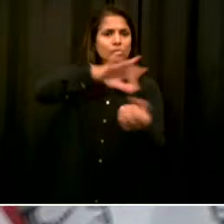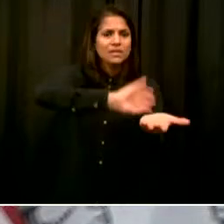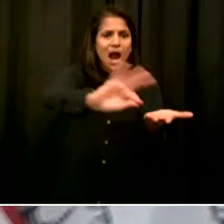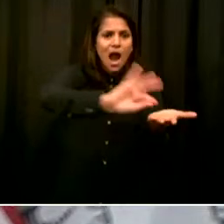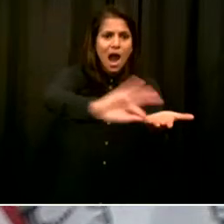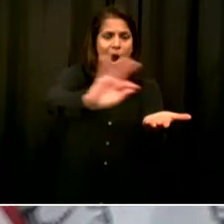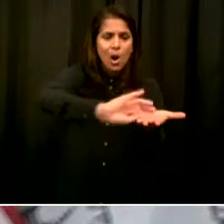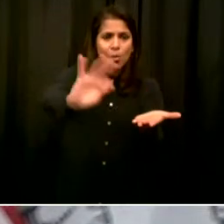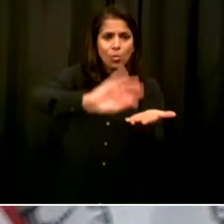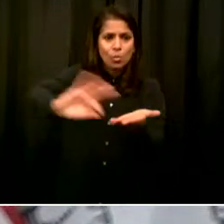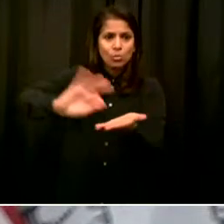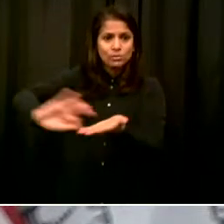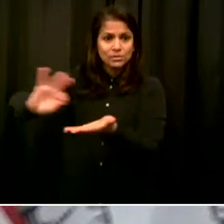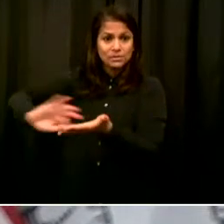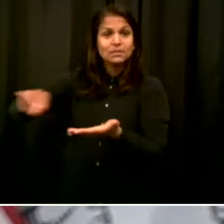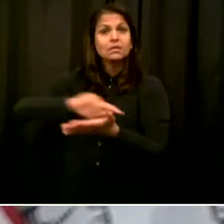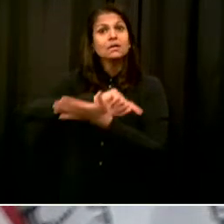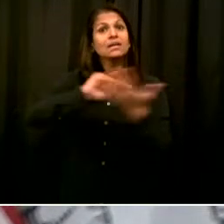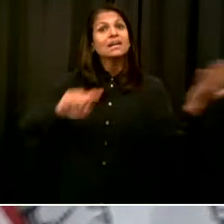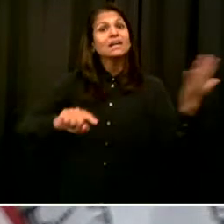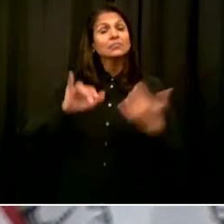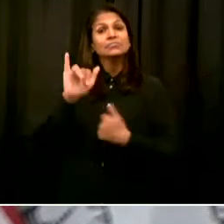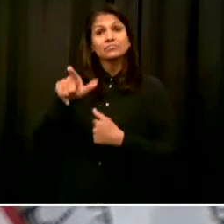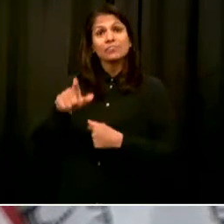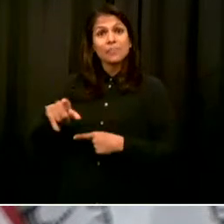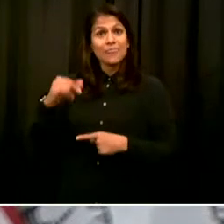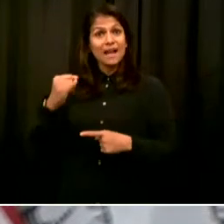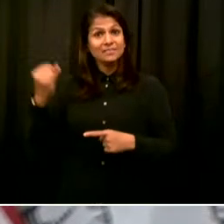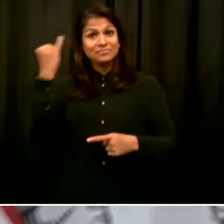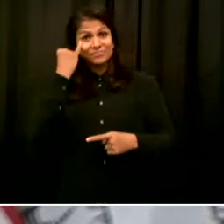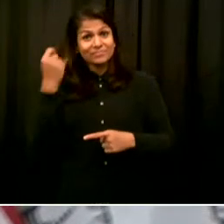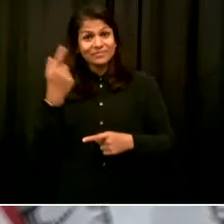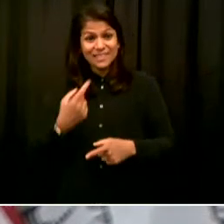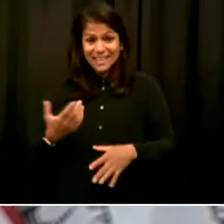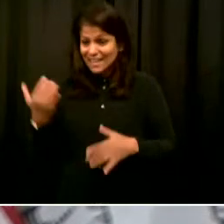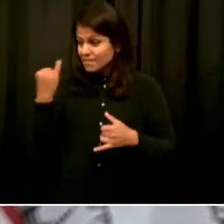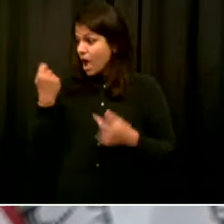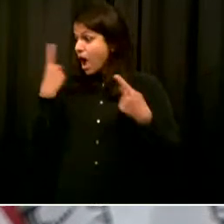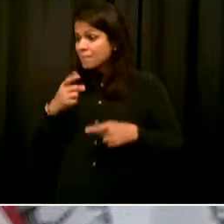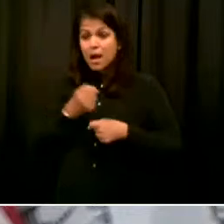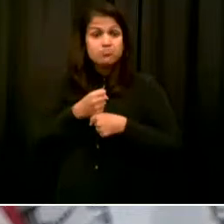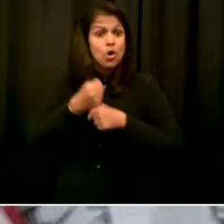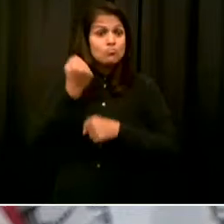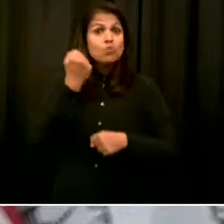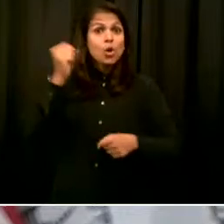INTENDING VIOLENCE OR LOOTING, WE WILL DEAL WITH IT AND THERE IS A WHOLE TOOLBOX OF THINGS TO ADDRESS THAT. RIGHT NOW WE DO